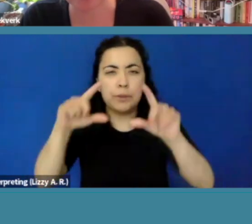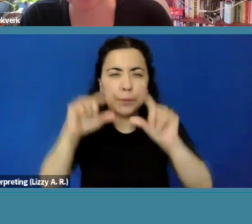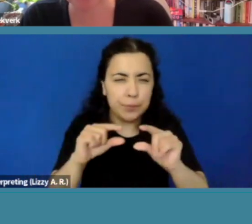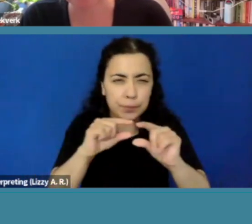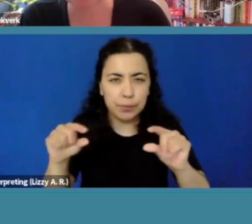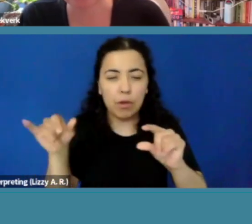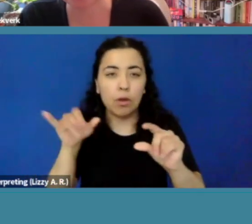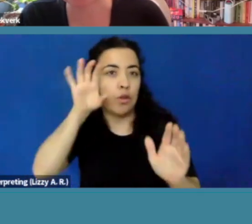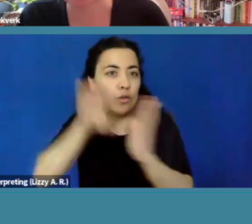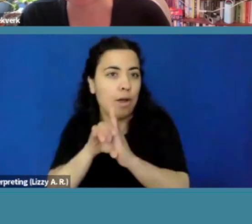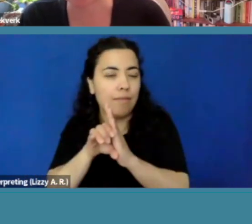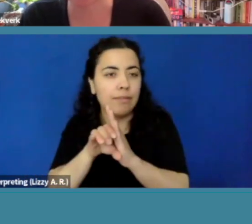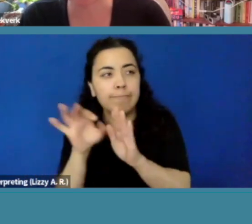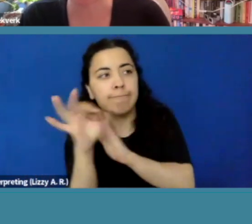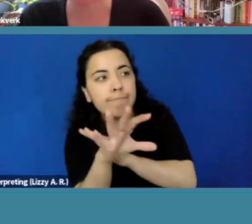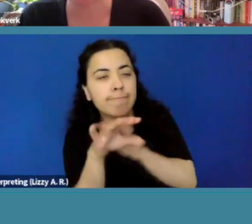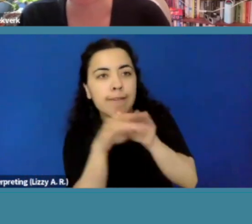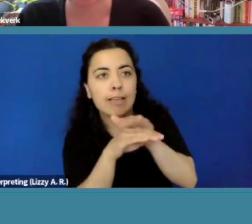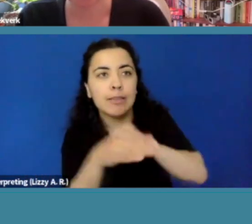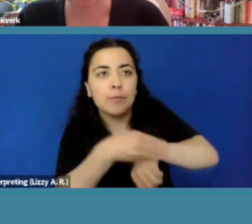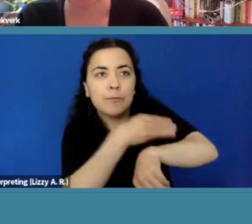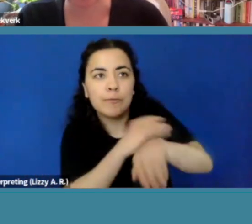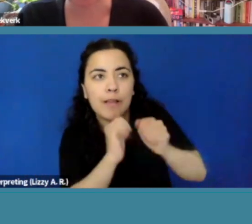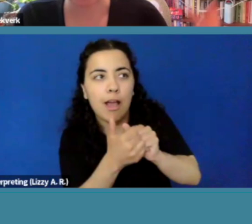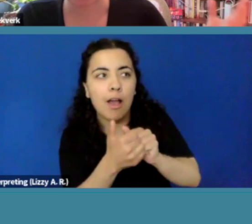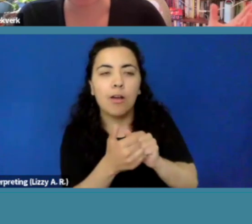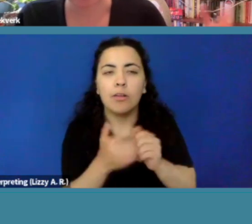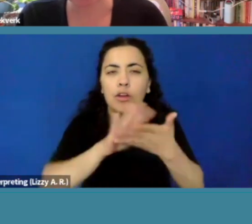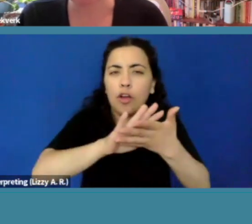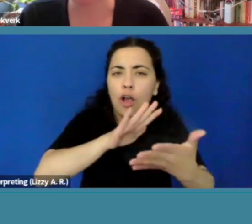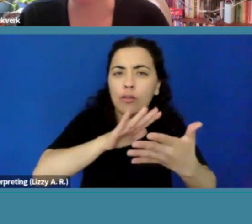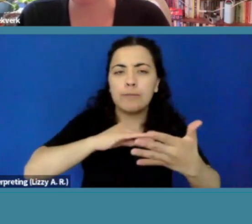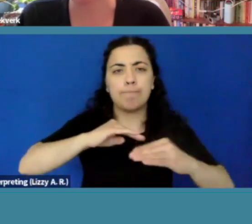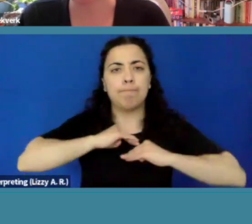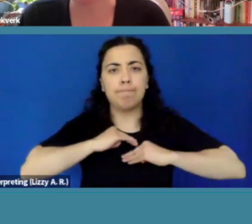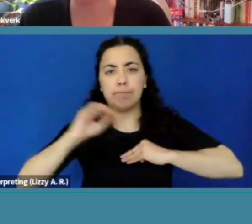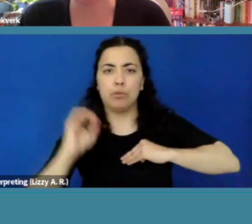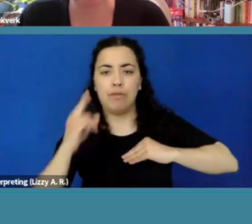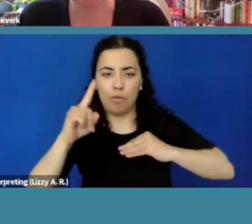So it gives you some clues on what the contrast needs to be for these different things.